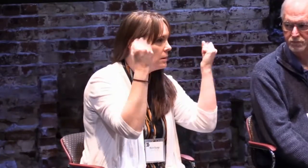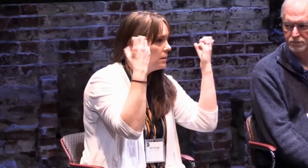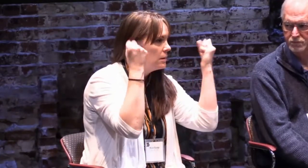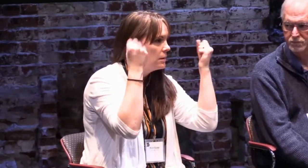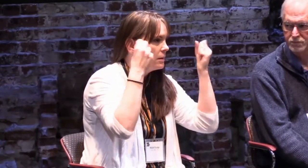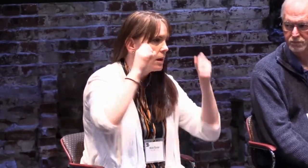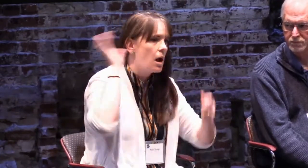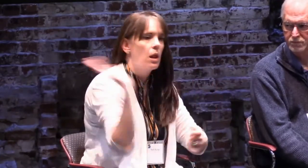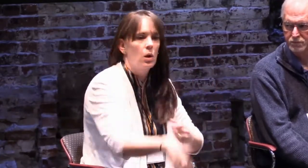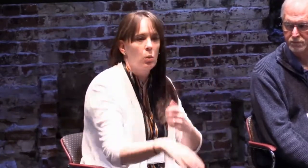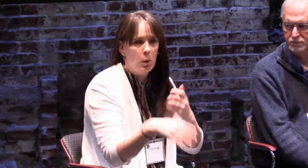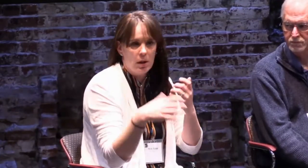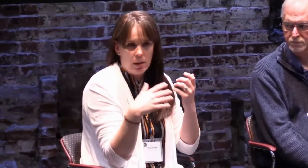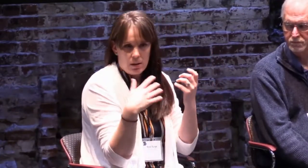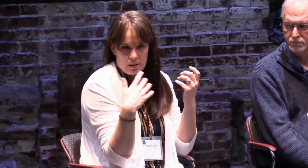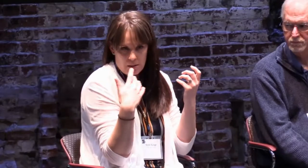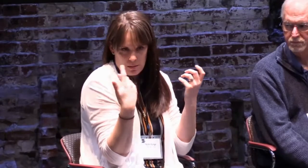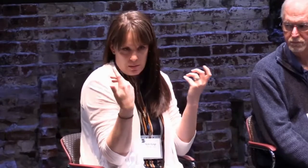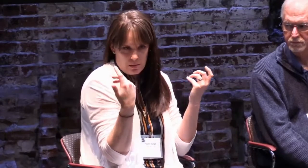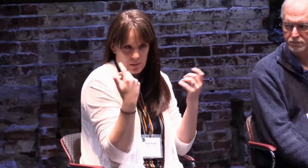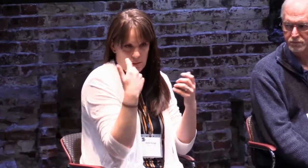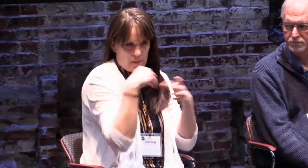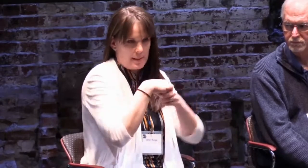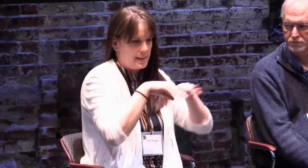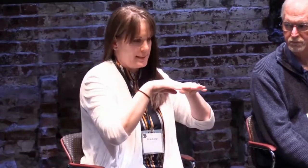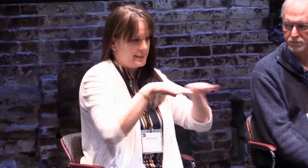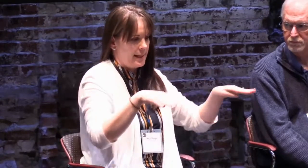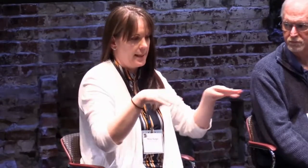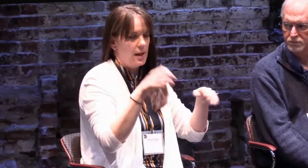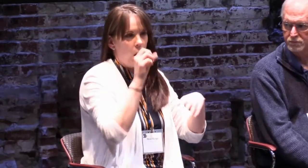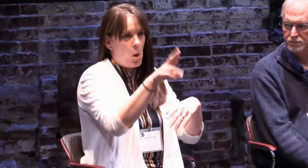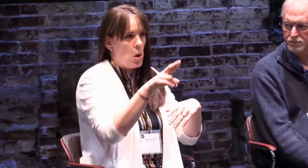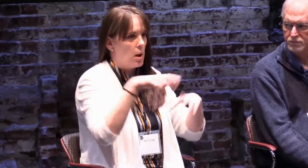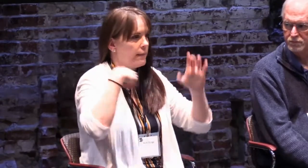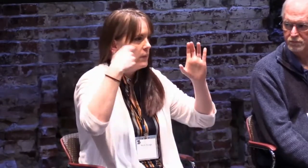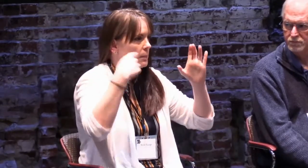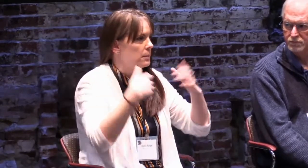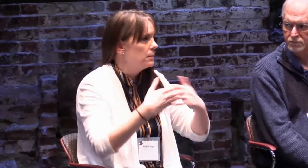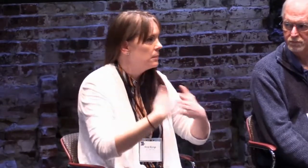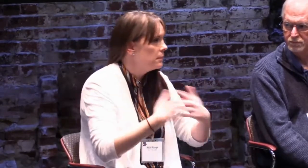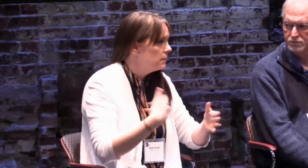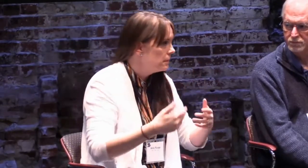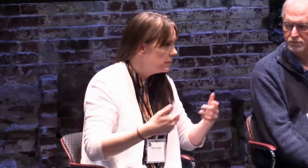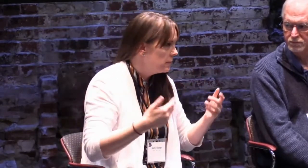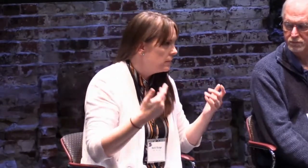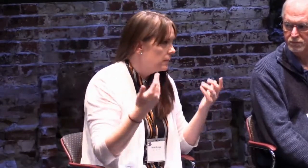That the language is the determiner, not the geography, not where you're at, where's the local,